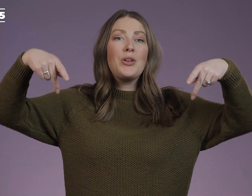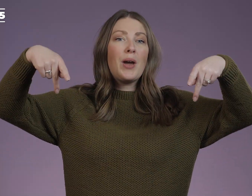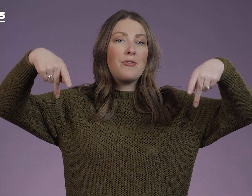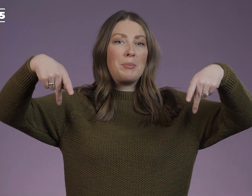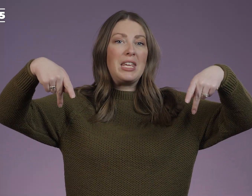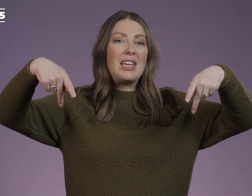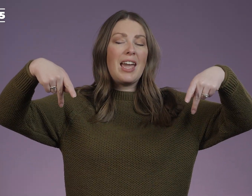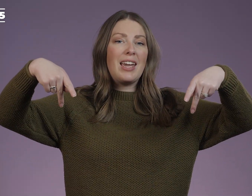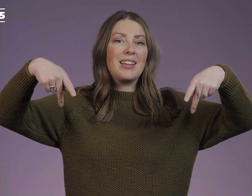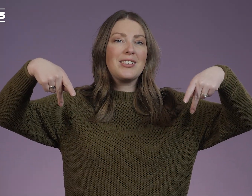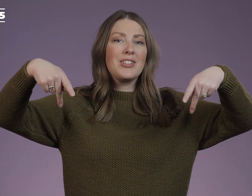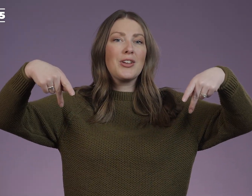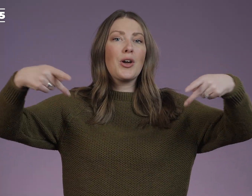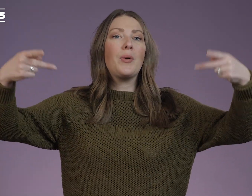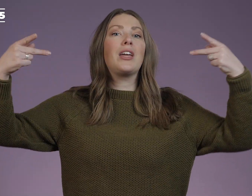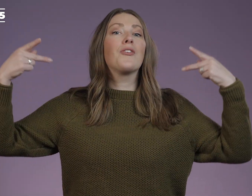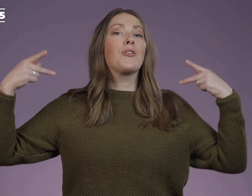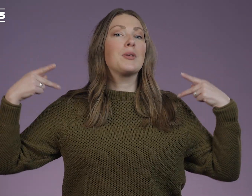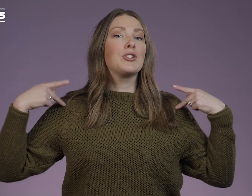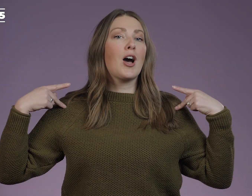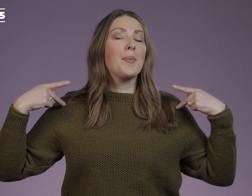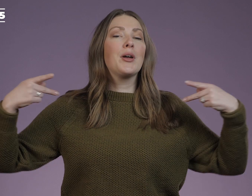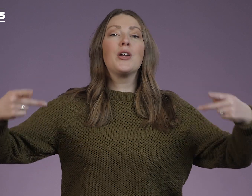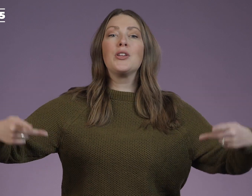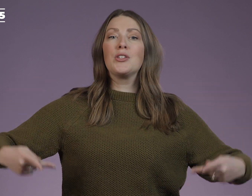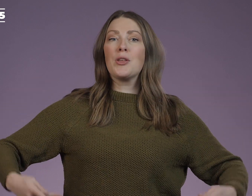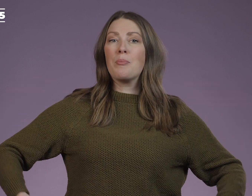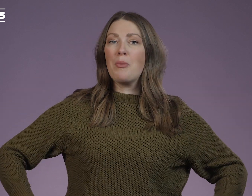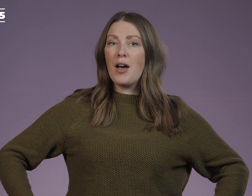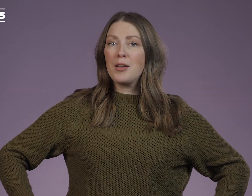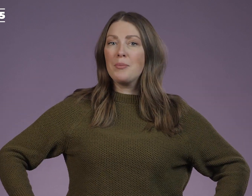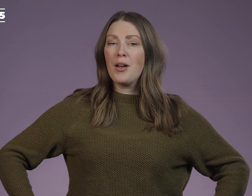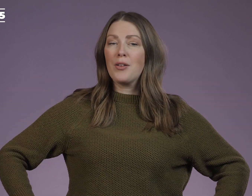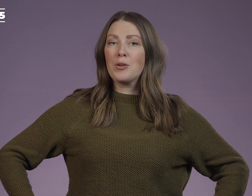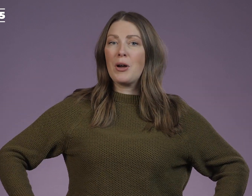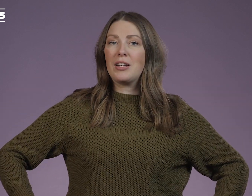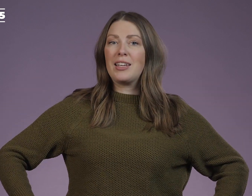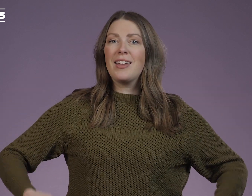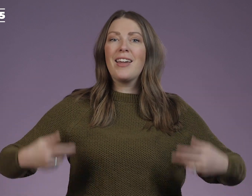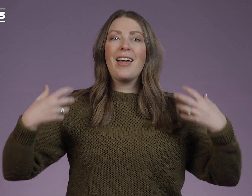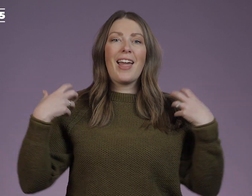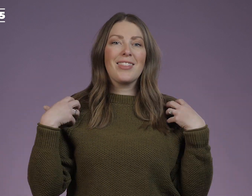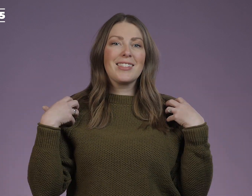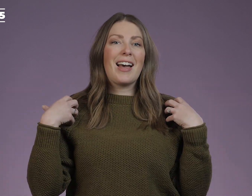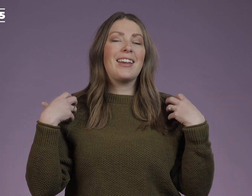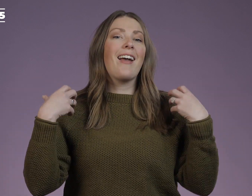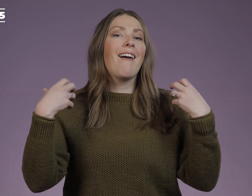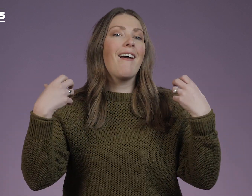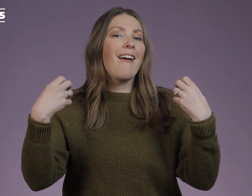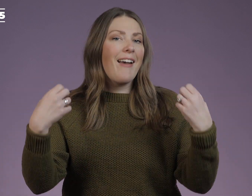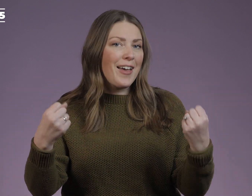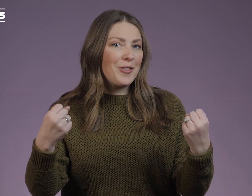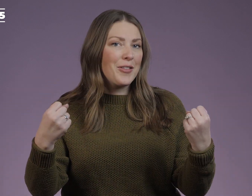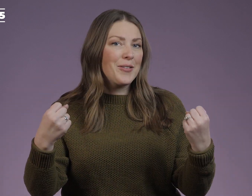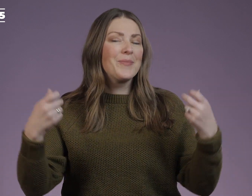You have P-hands going from the top to the bottom of your body. And the sign. Health,